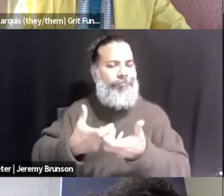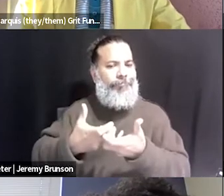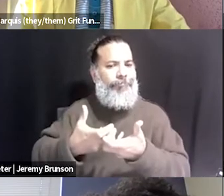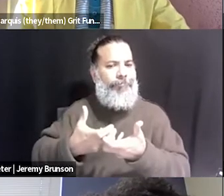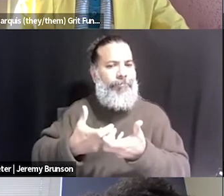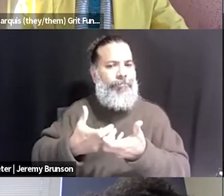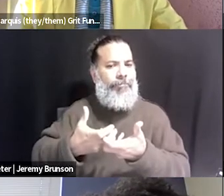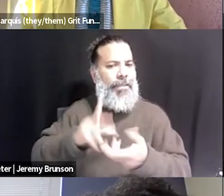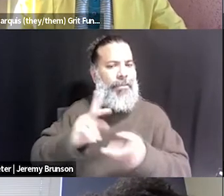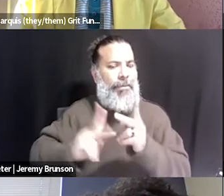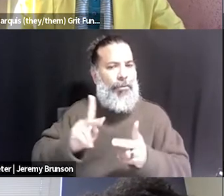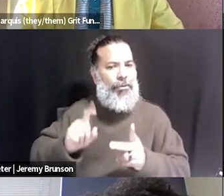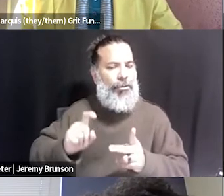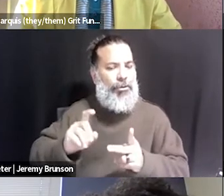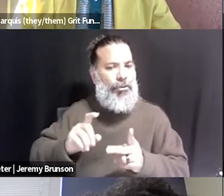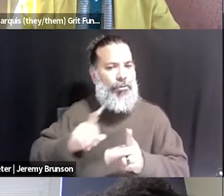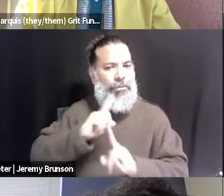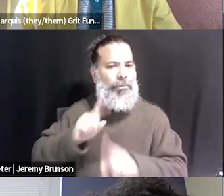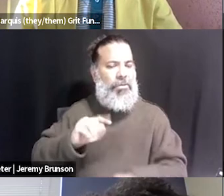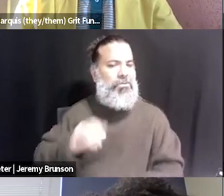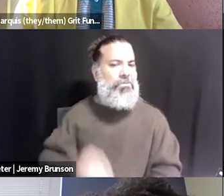folks should be responding to.